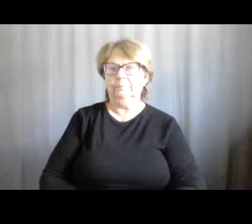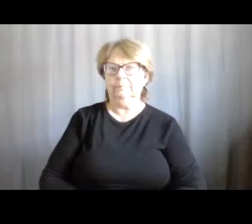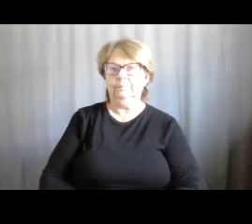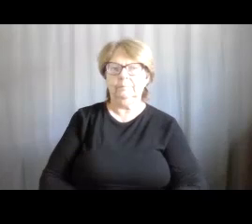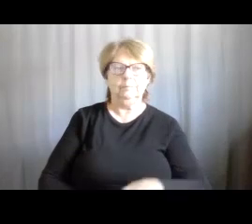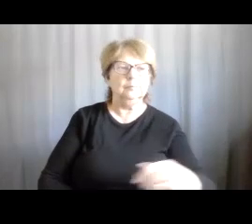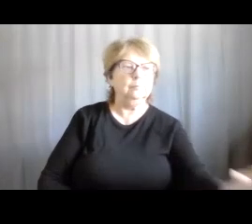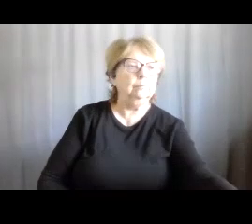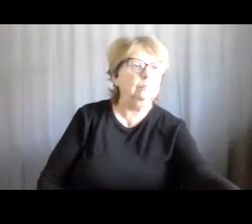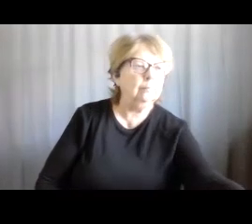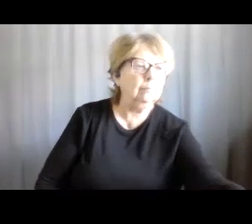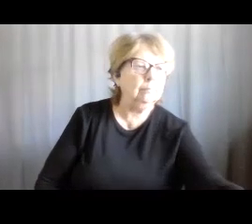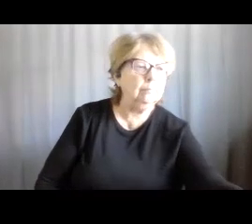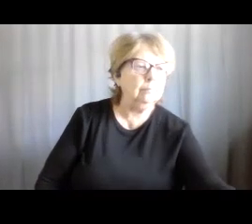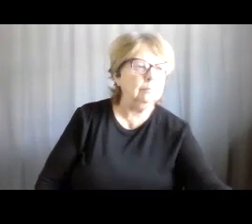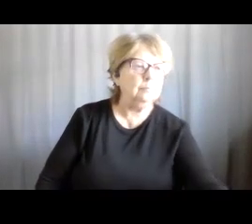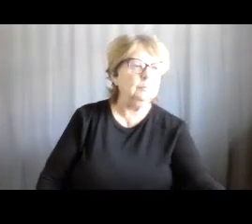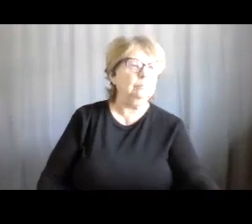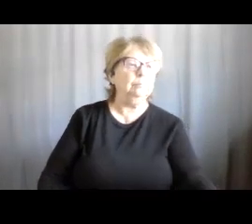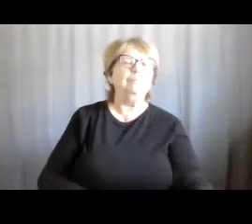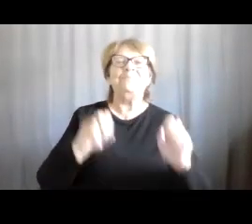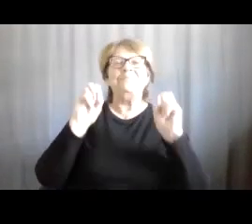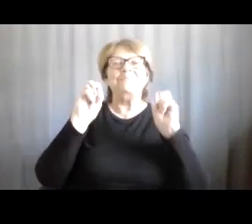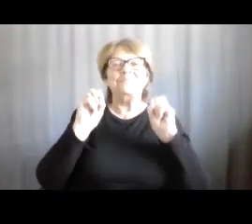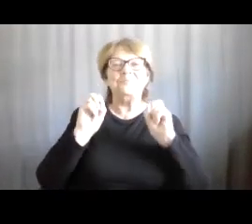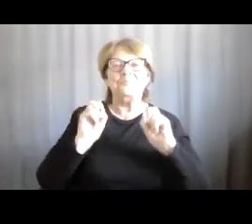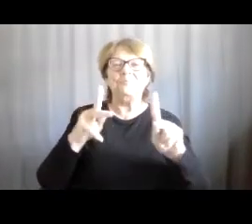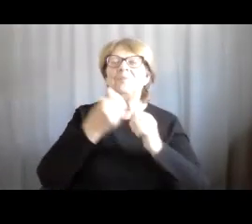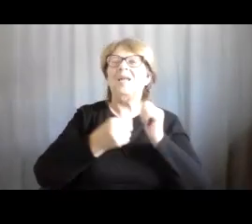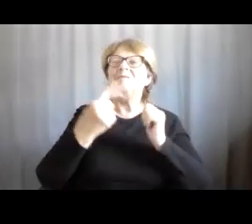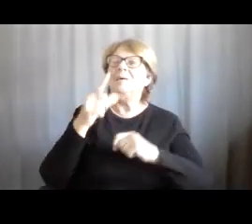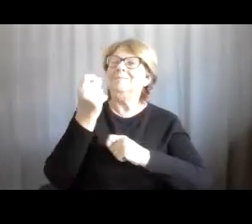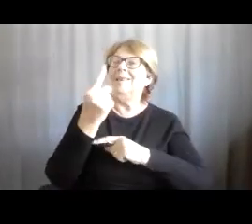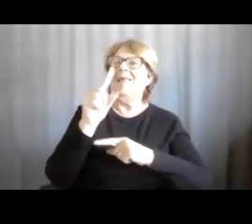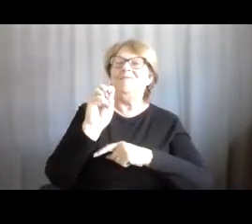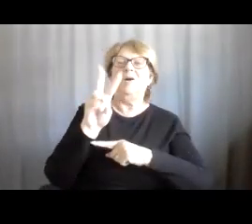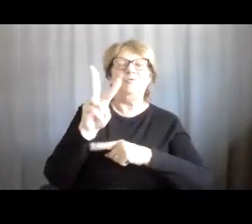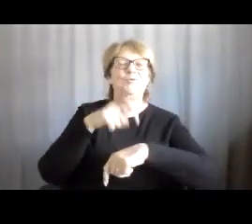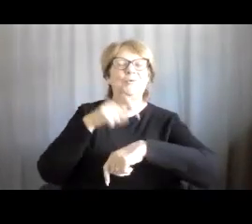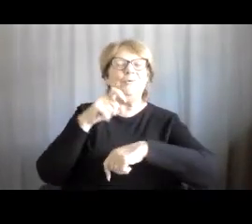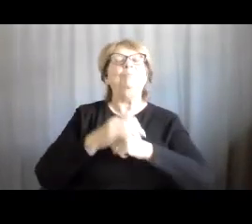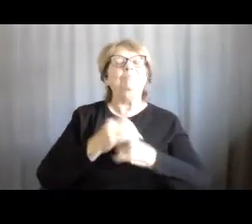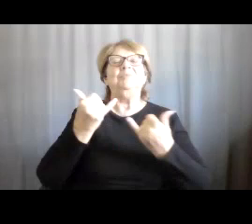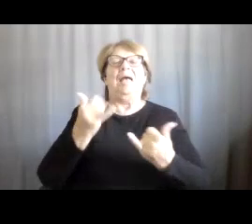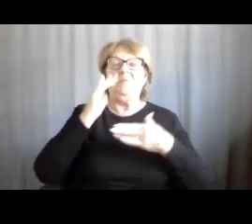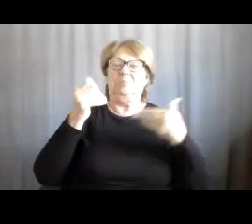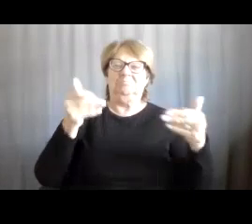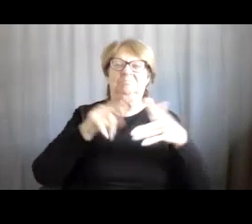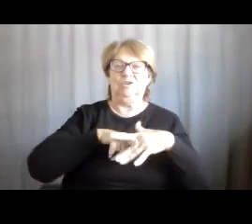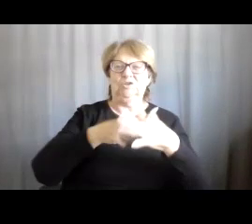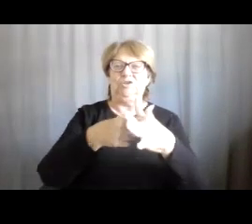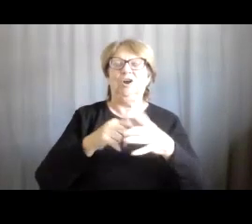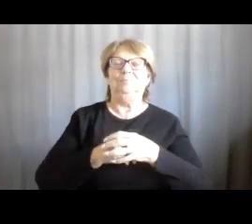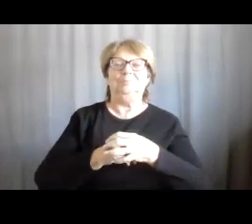[Roby Poche (DES)] OK everybody, it is 11:02, so I'm going to go ahead and get started.